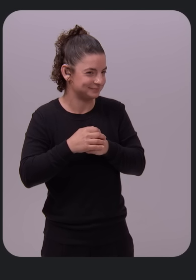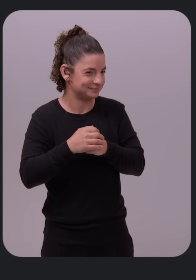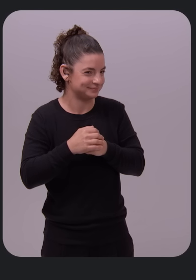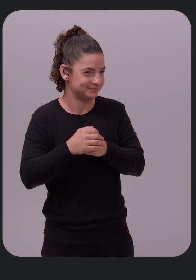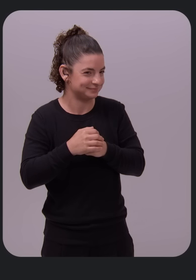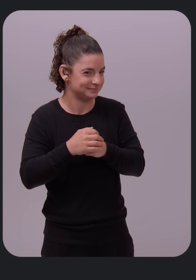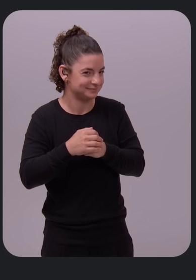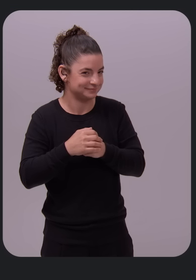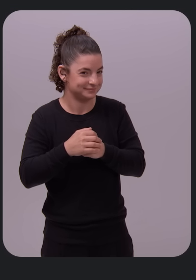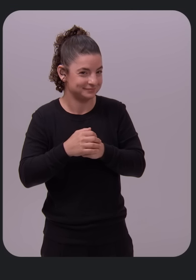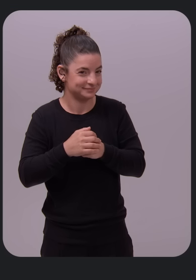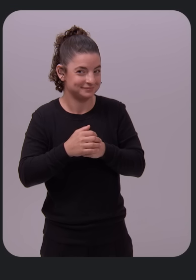That looks amazing.